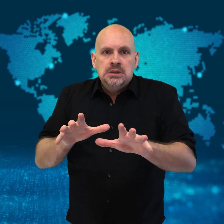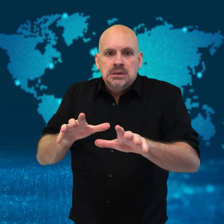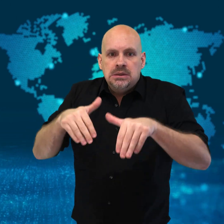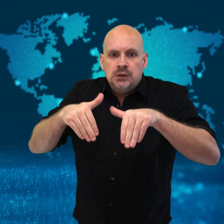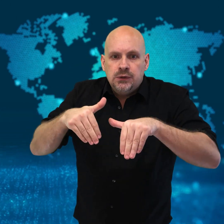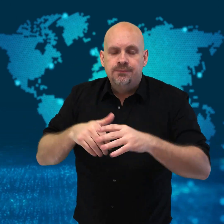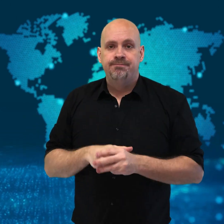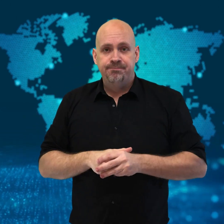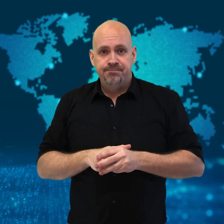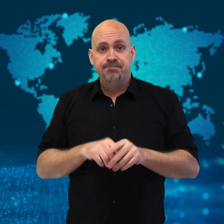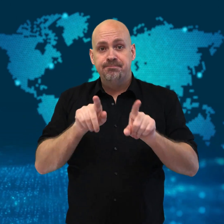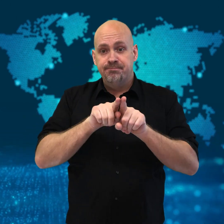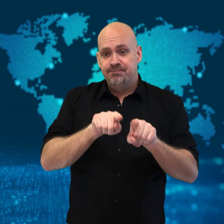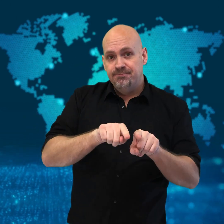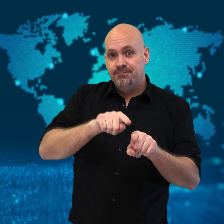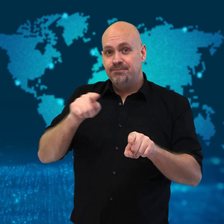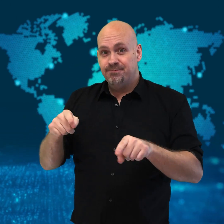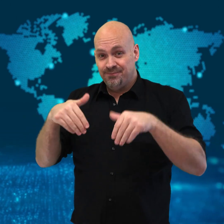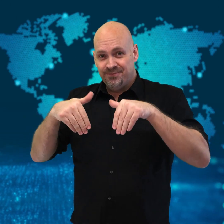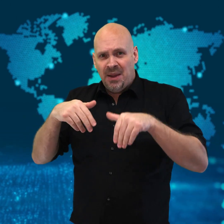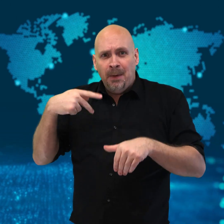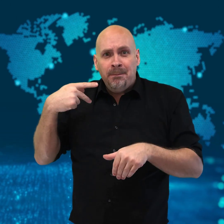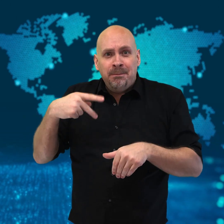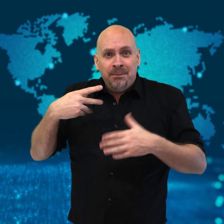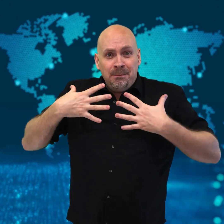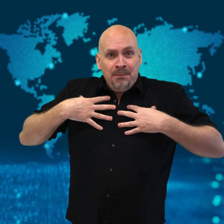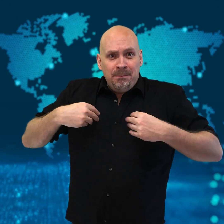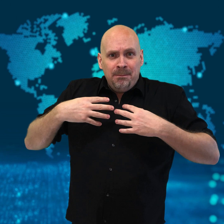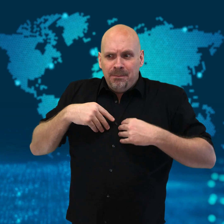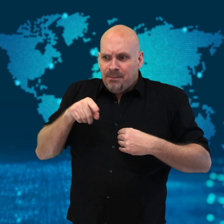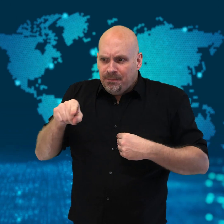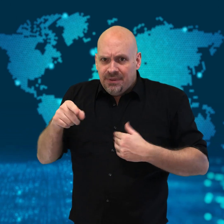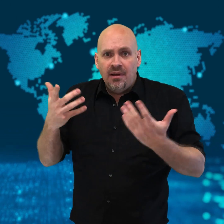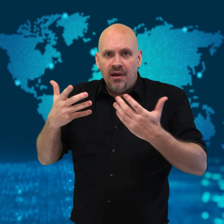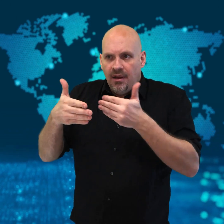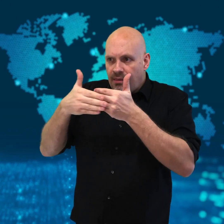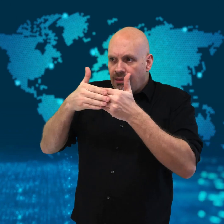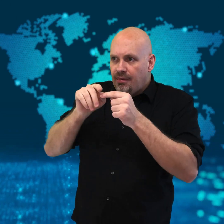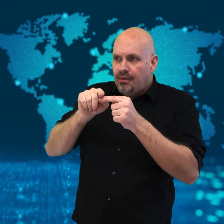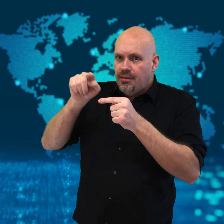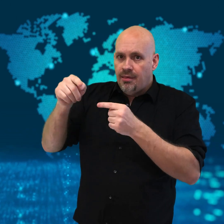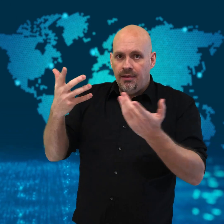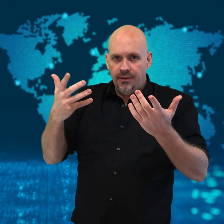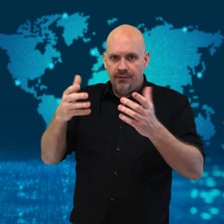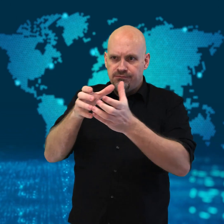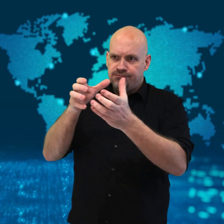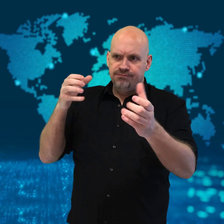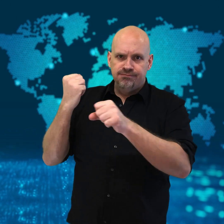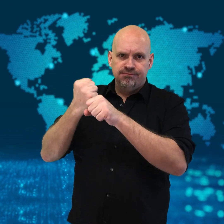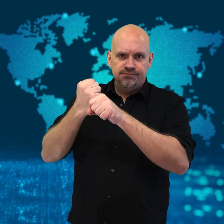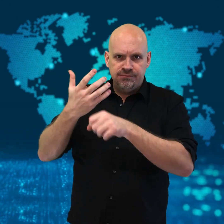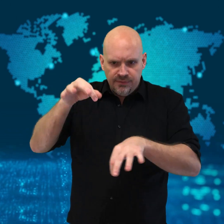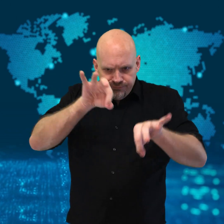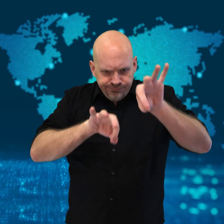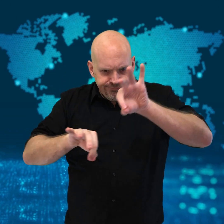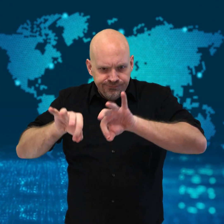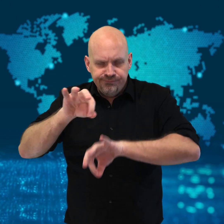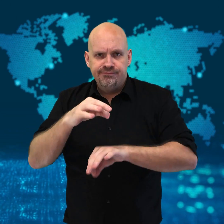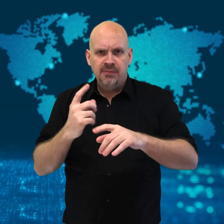The pink dogs were found near a chemical weapons plant that